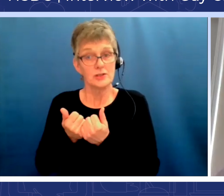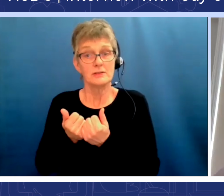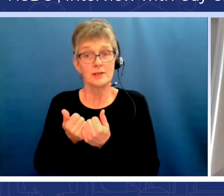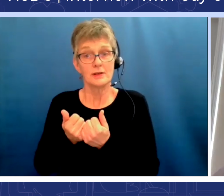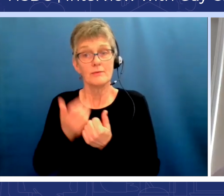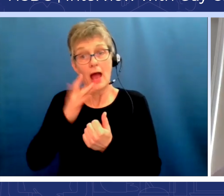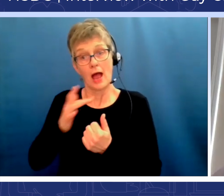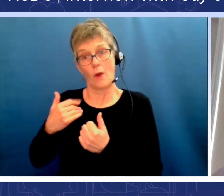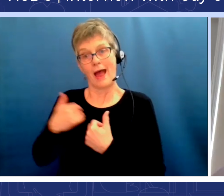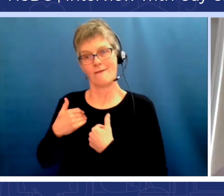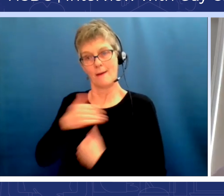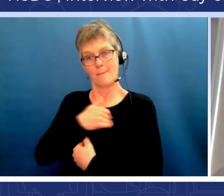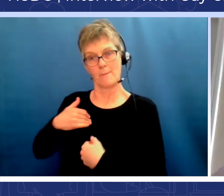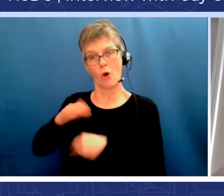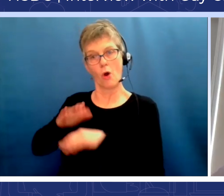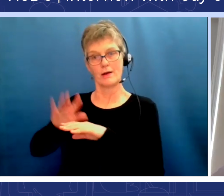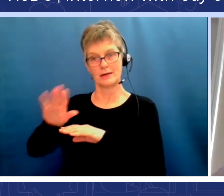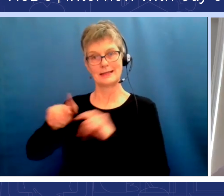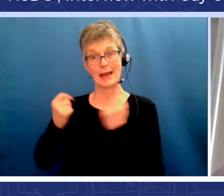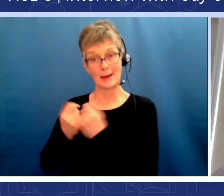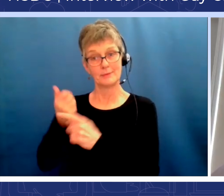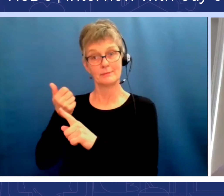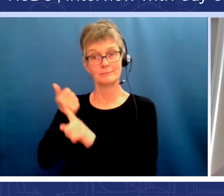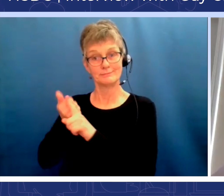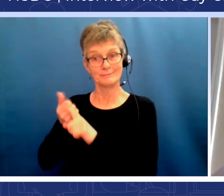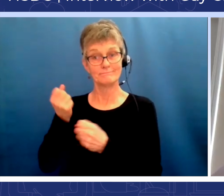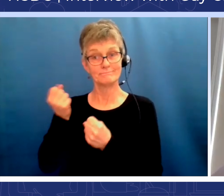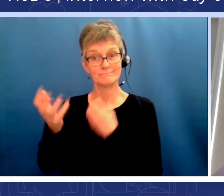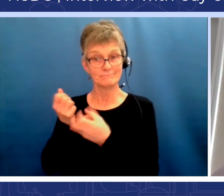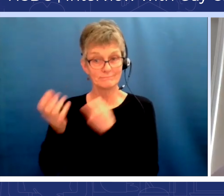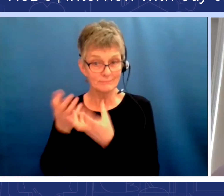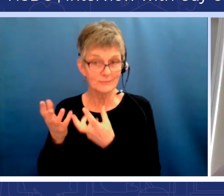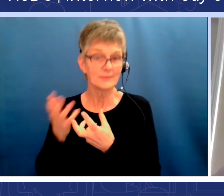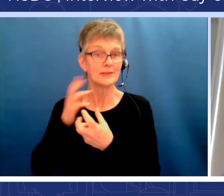who has been well-conversed in ASL in order to support that community. However, during the pandemic,